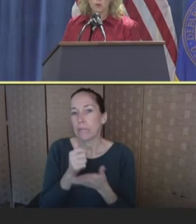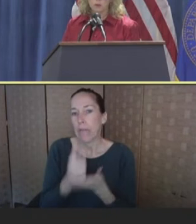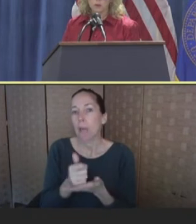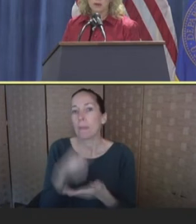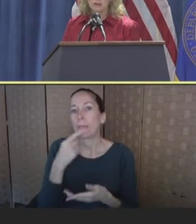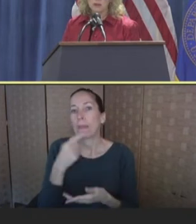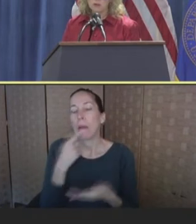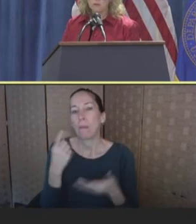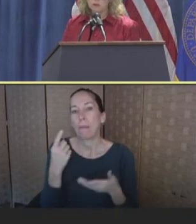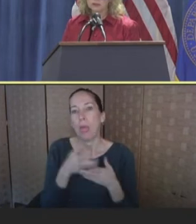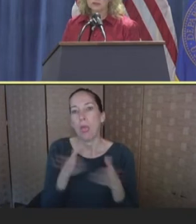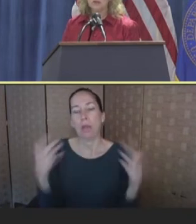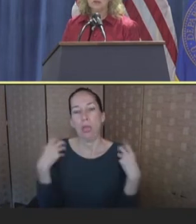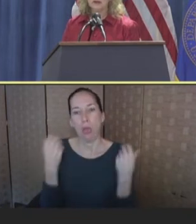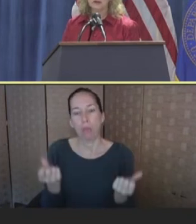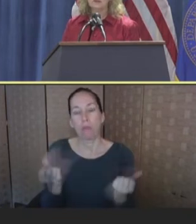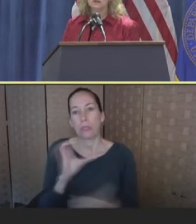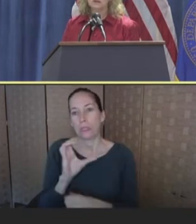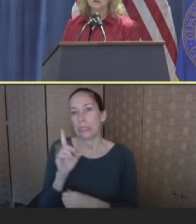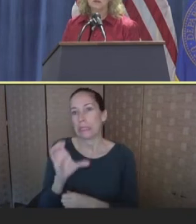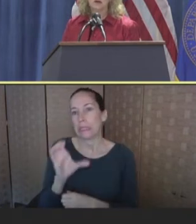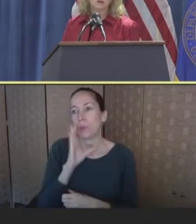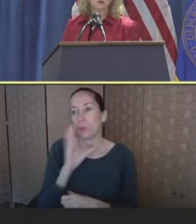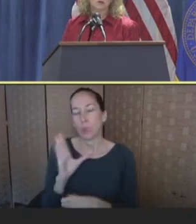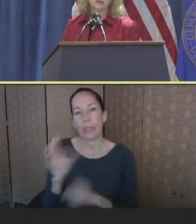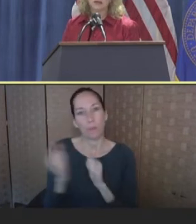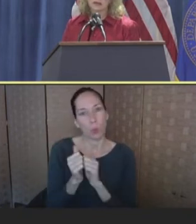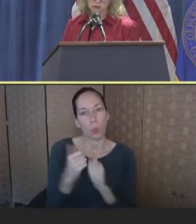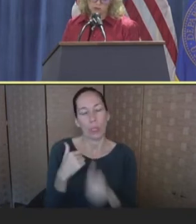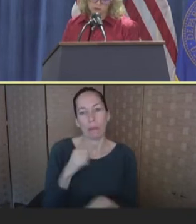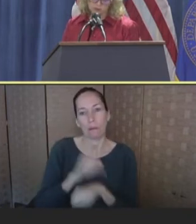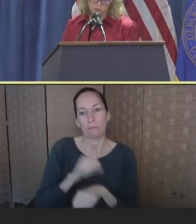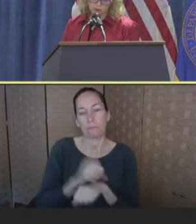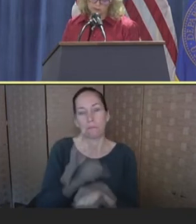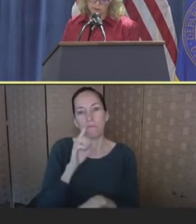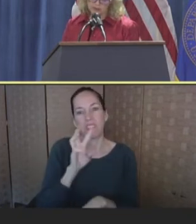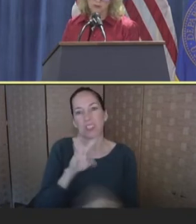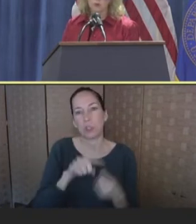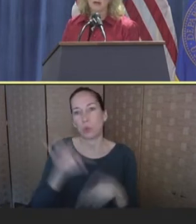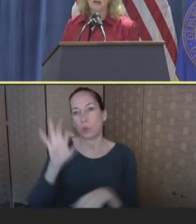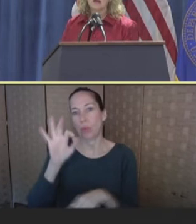with us for six to nine months, and New York State is totally supportive of that, as well.